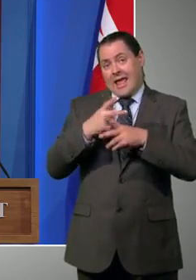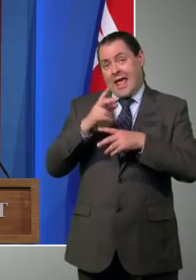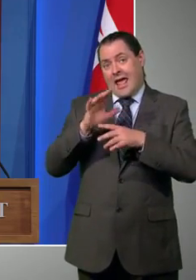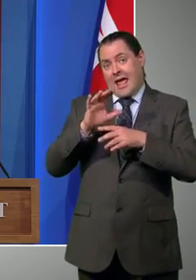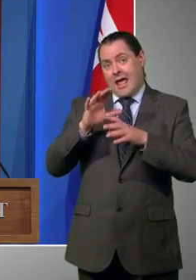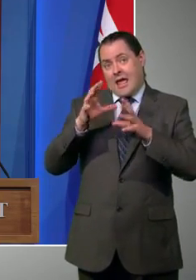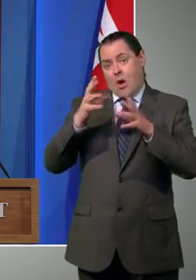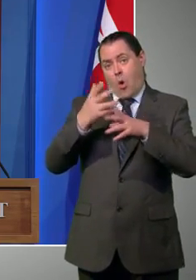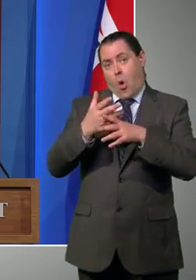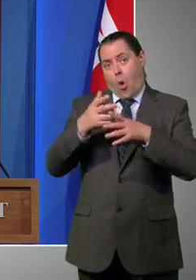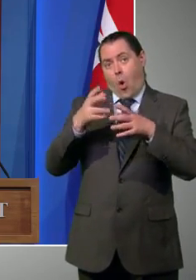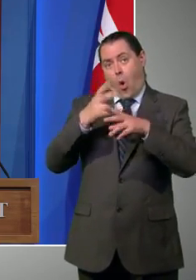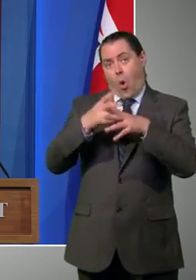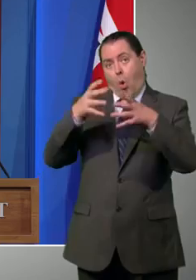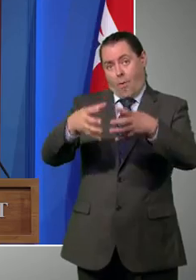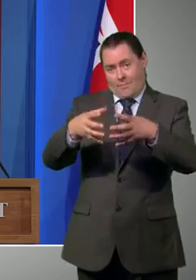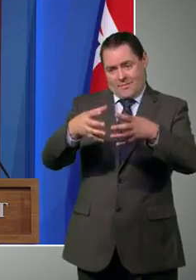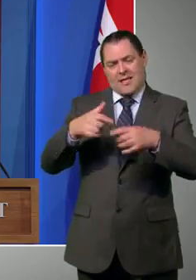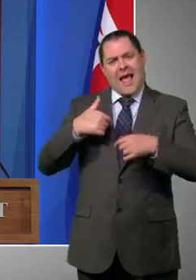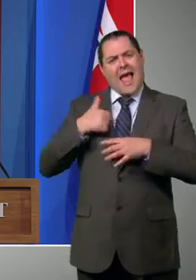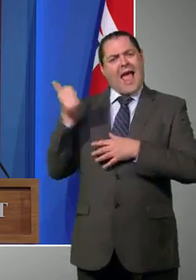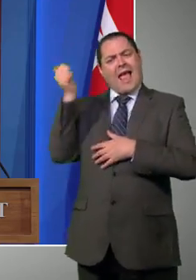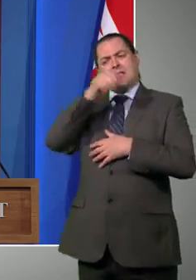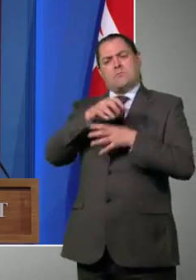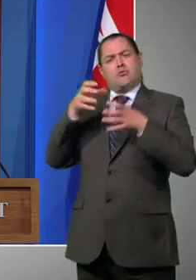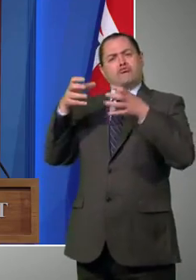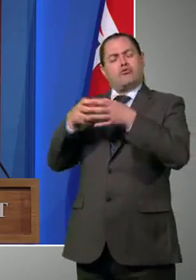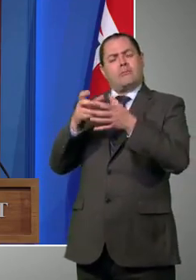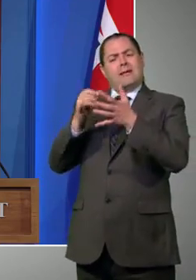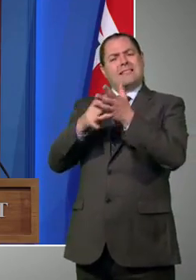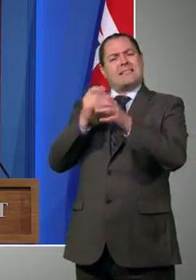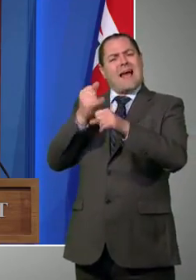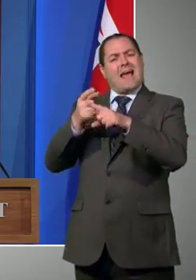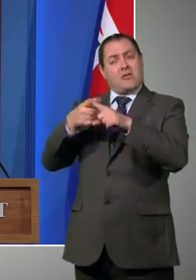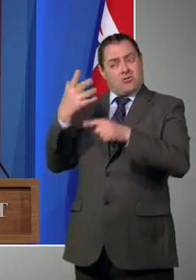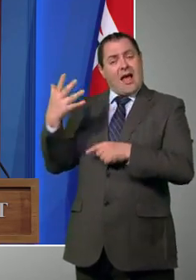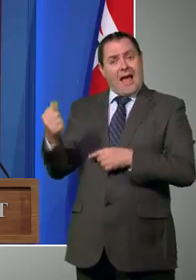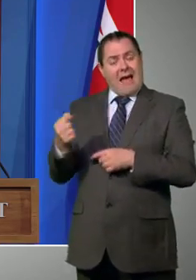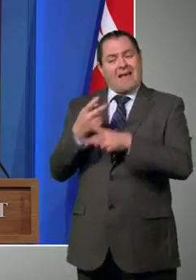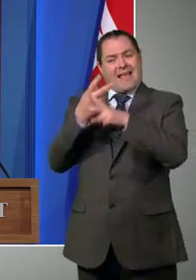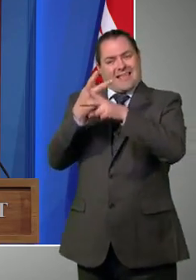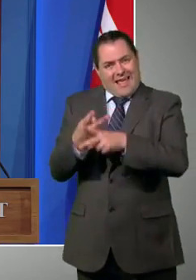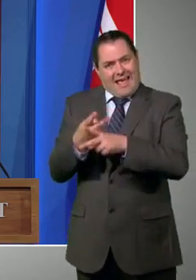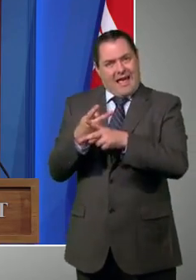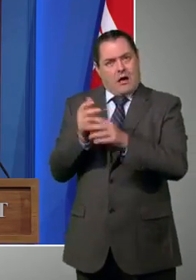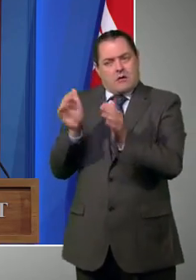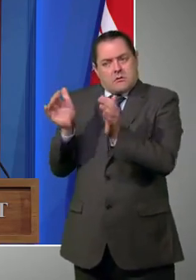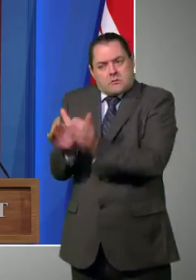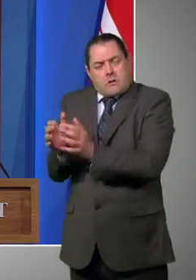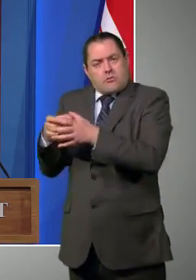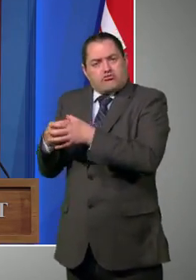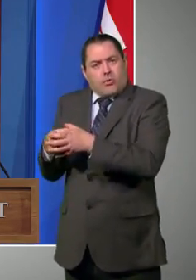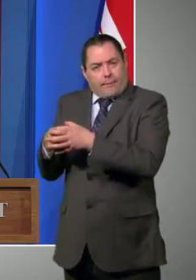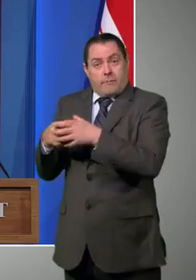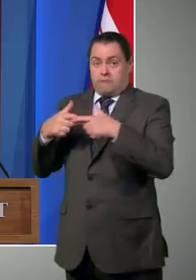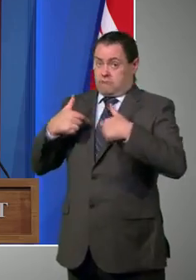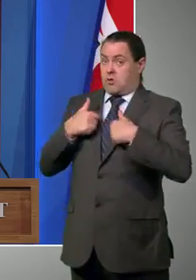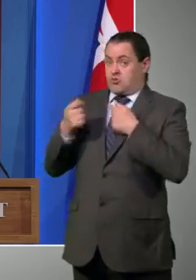the sage. modeling group and and actually I shared that